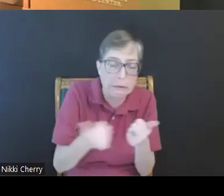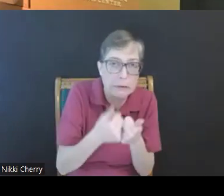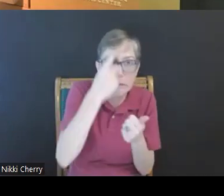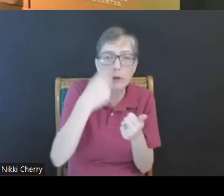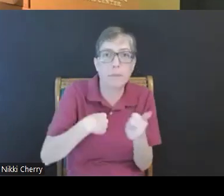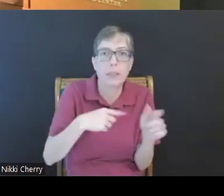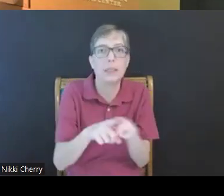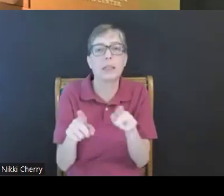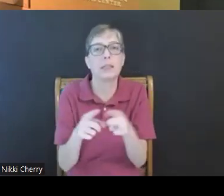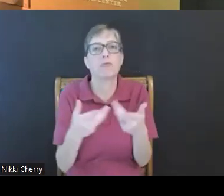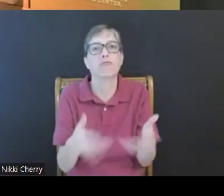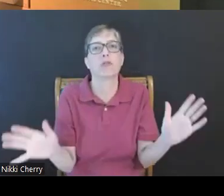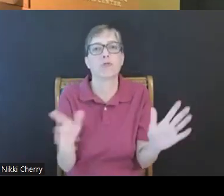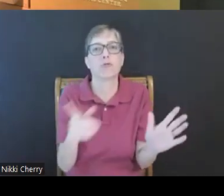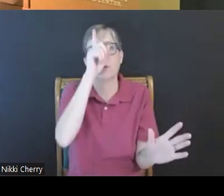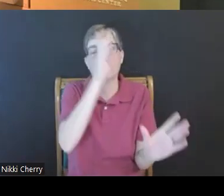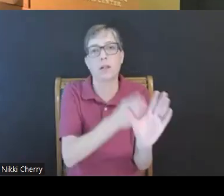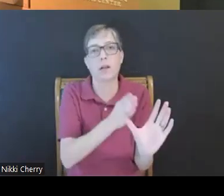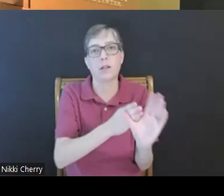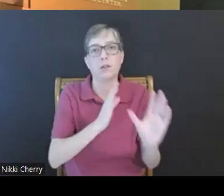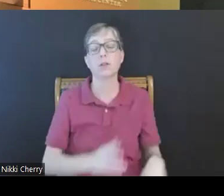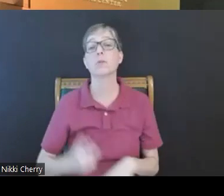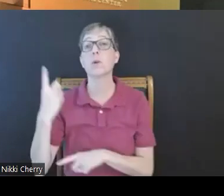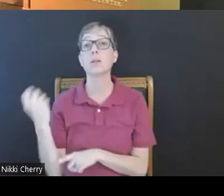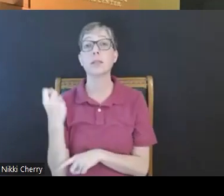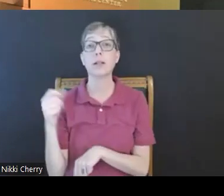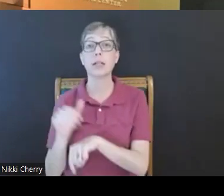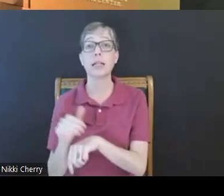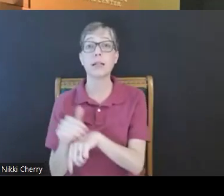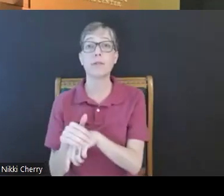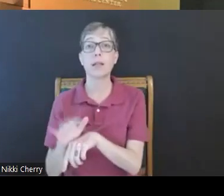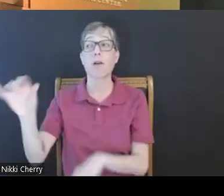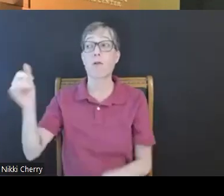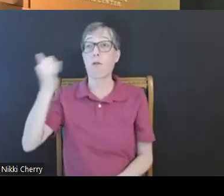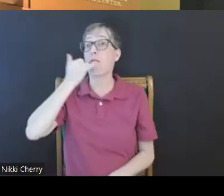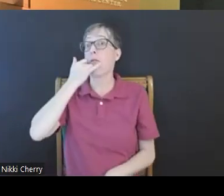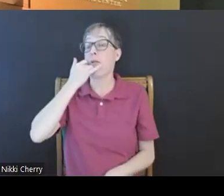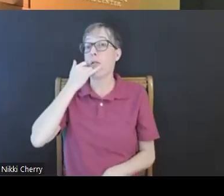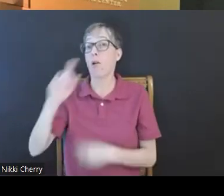on a Saturday evening about a young lady uh who was in an ER uh the person who called me was the